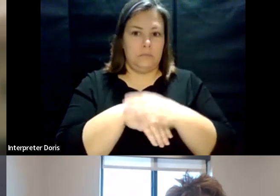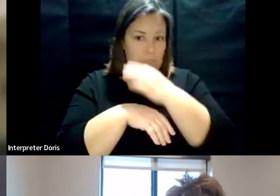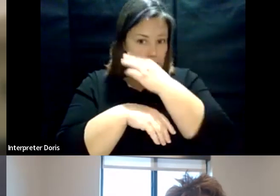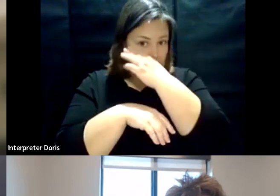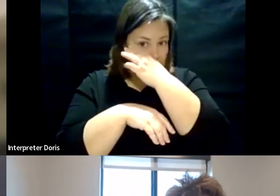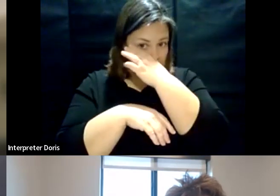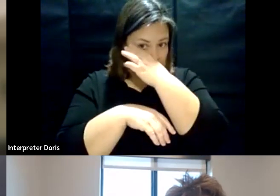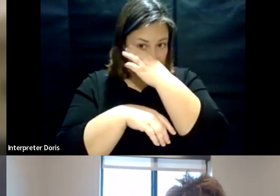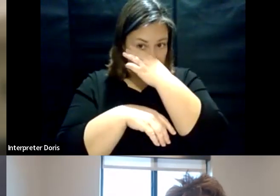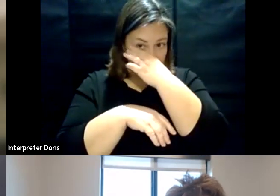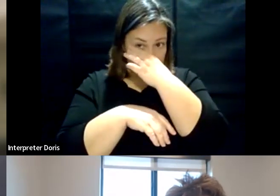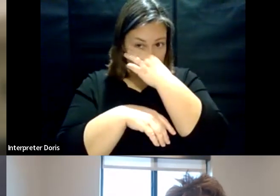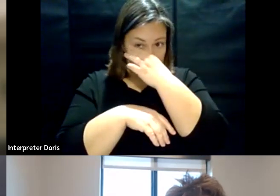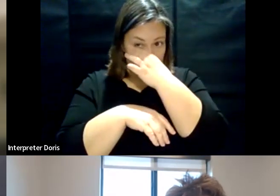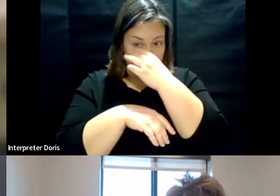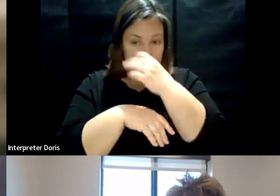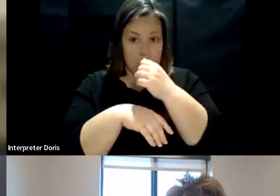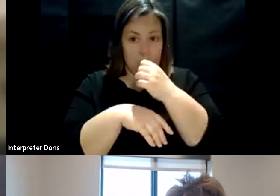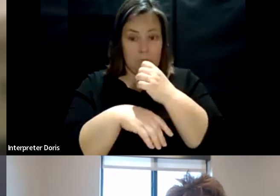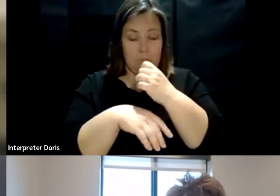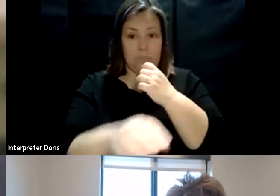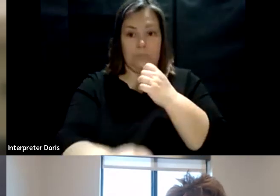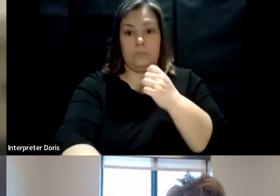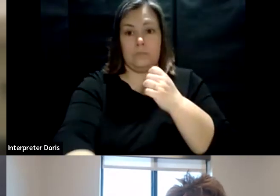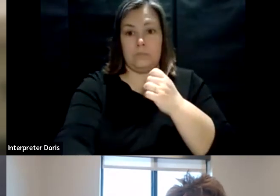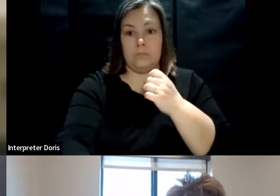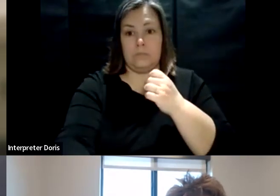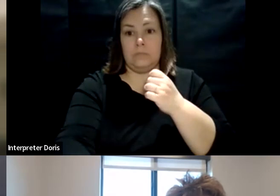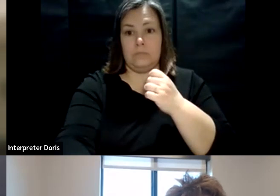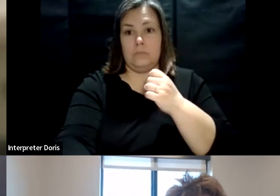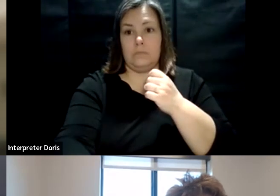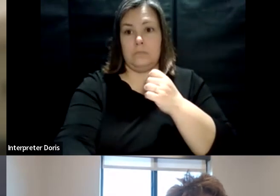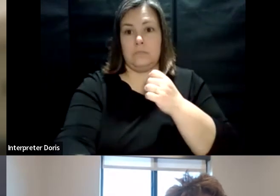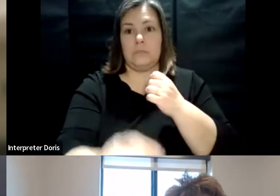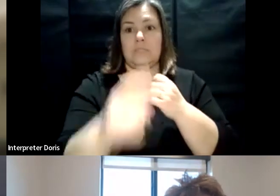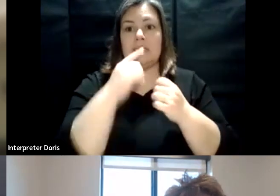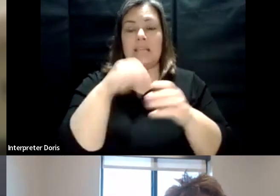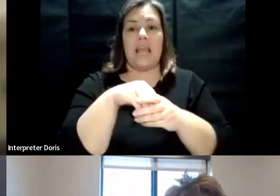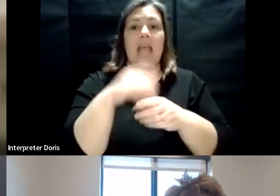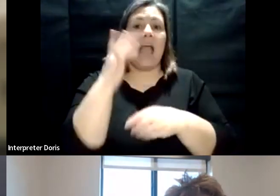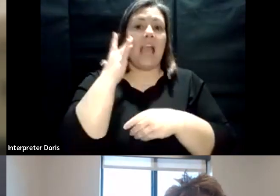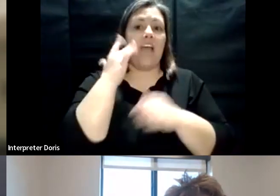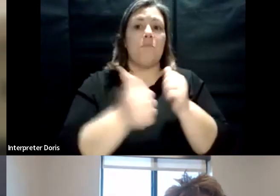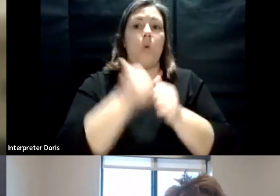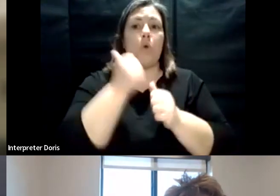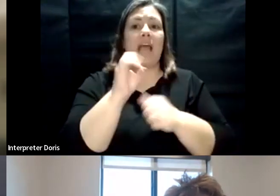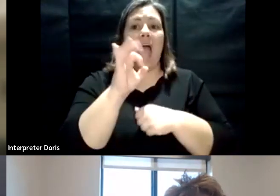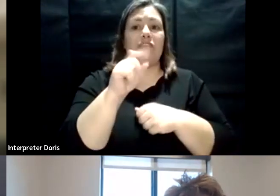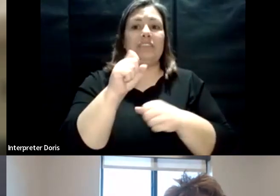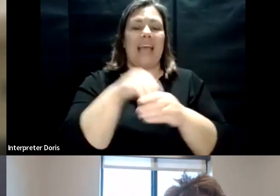But sometimes and sometimes advocacy work in all of us we have to wiggle ourselves to be involved at that table. We've got to kind of wiggle ourself to be involved at at at that table. And I see in the chat to Kerry, England said, and California. Most of the efforts have been at the cell level. The CIO level as a silk.